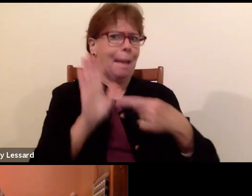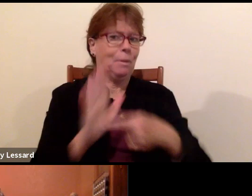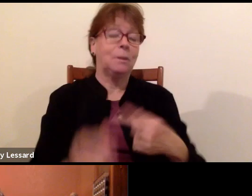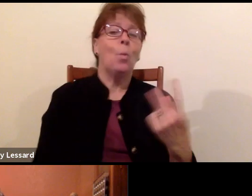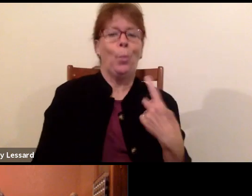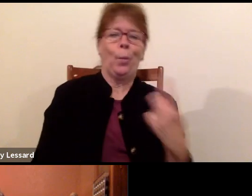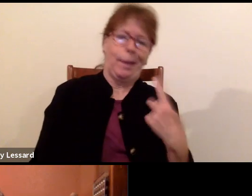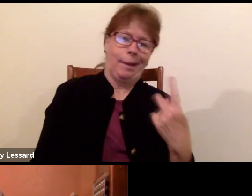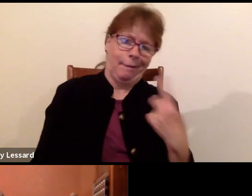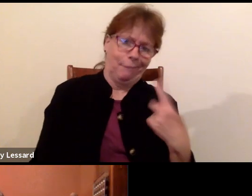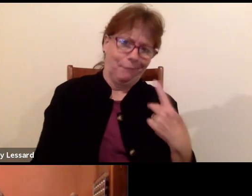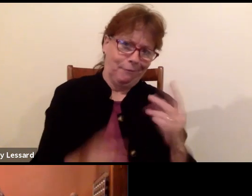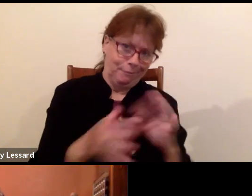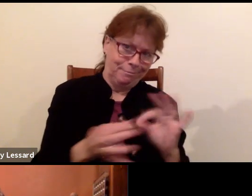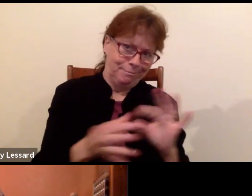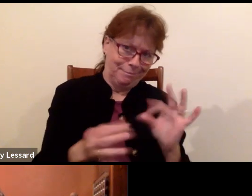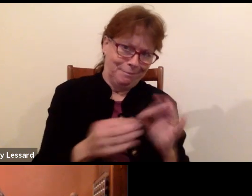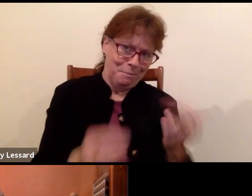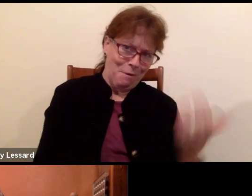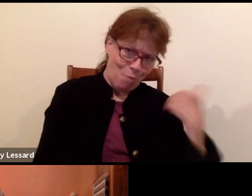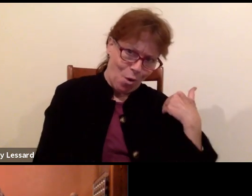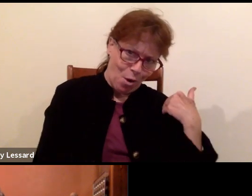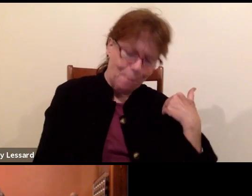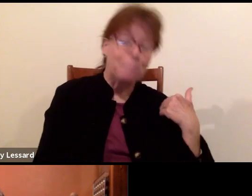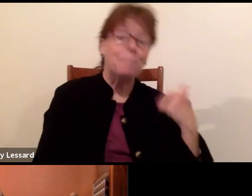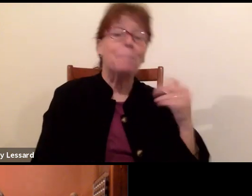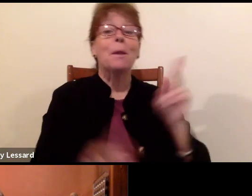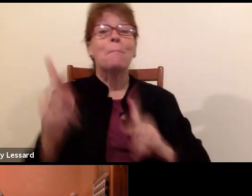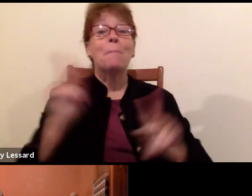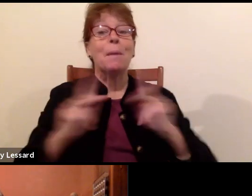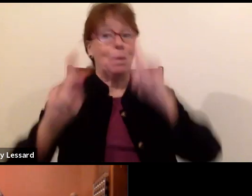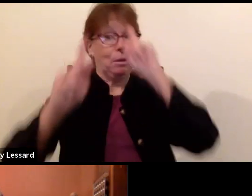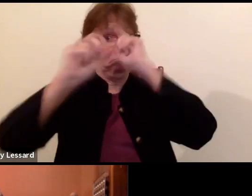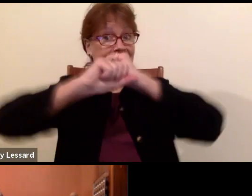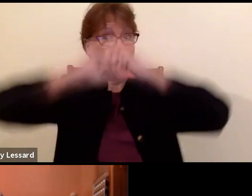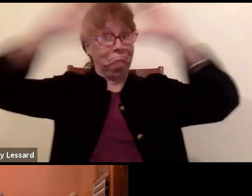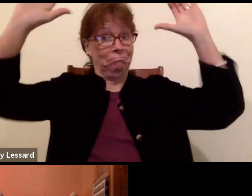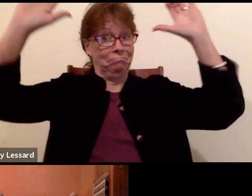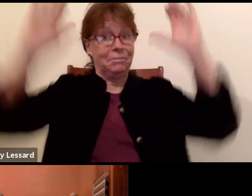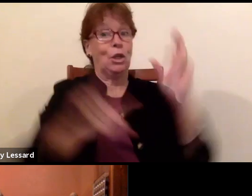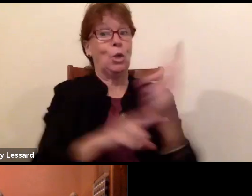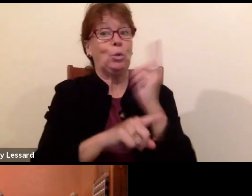you from the chat from Daniel Fisher who said thank you for